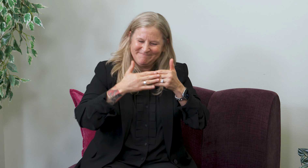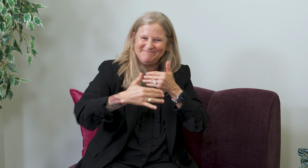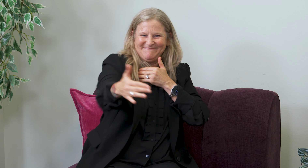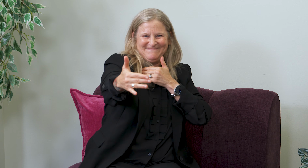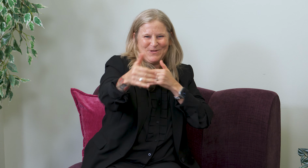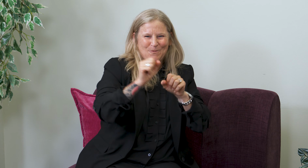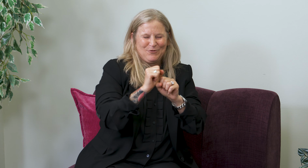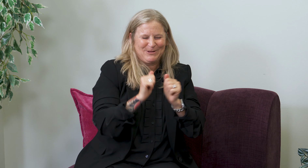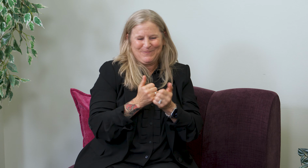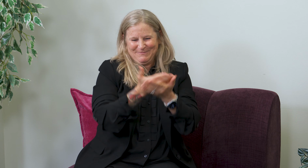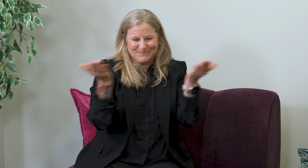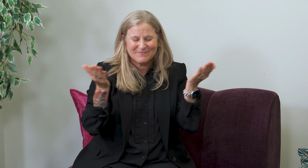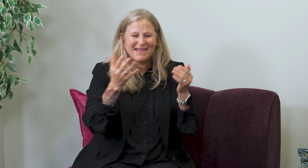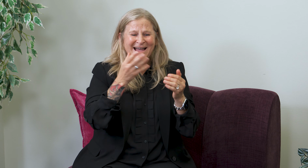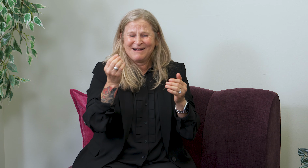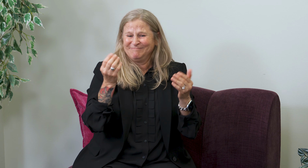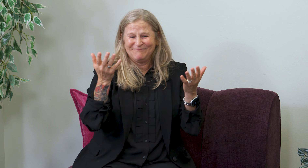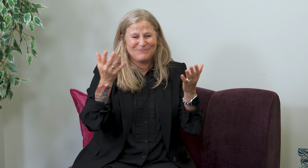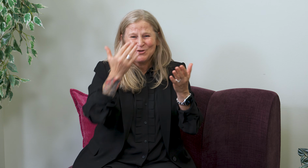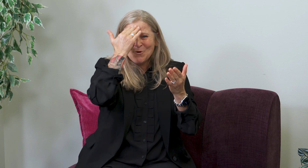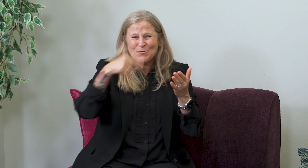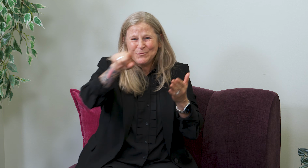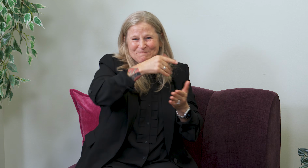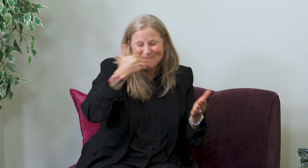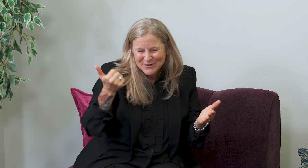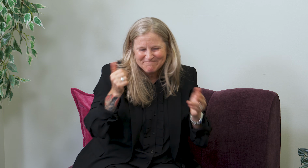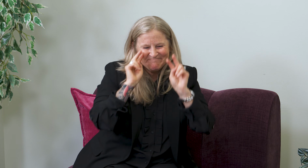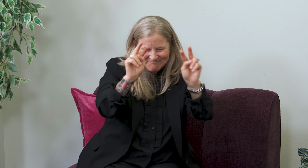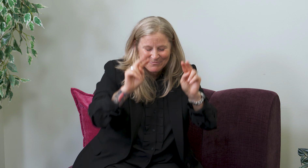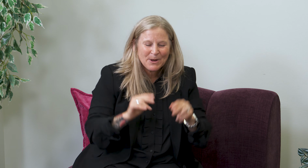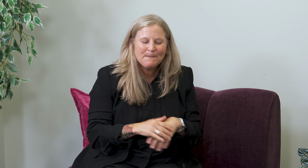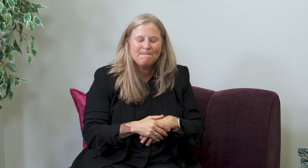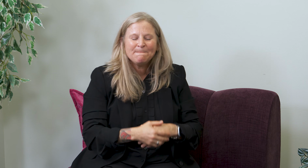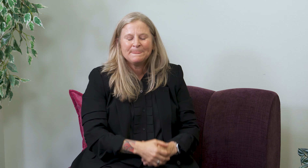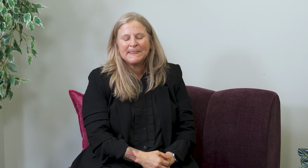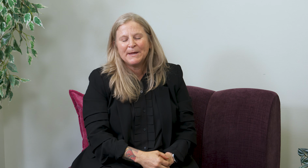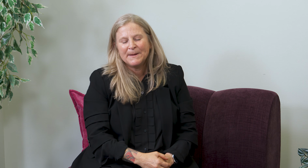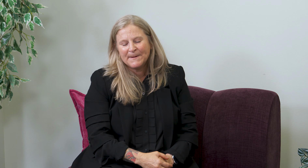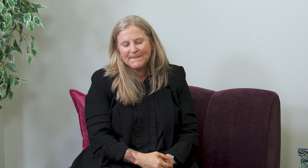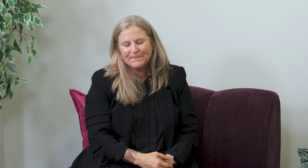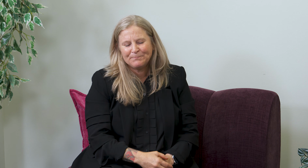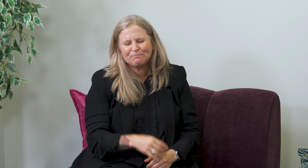I am still feeling it and I look forward to working together with all of you and getting to know you better.